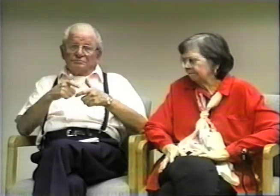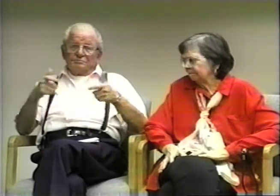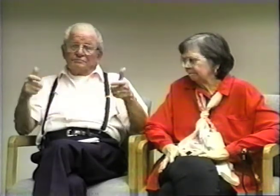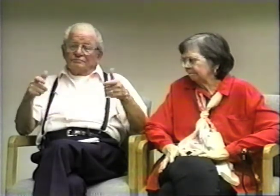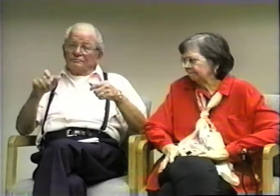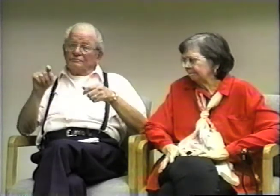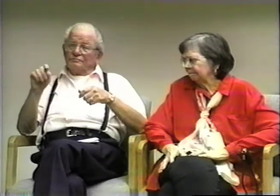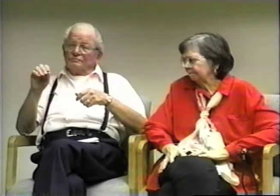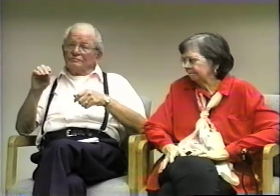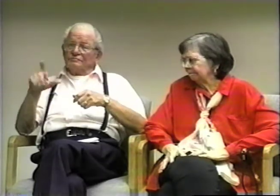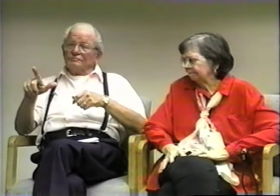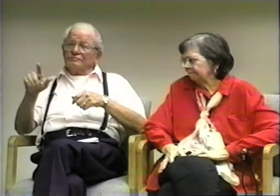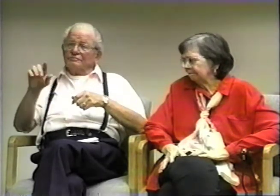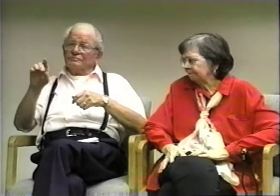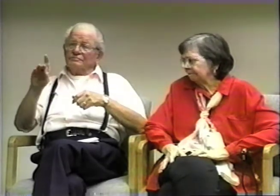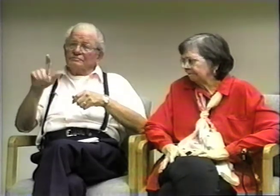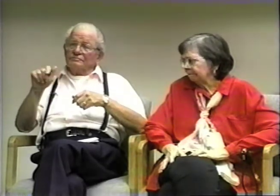Another large employer in our area